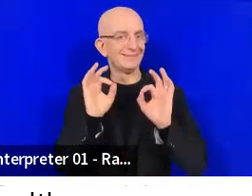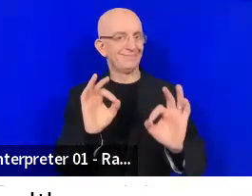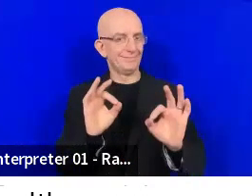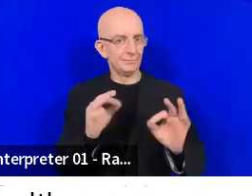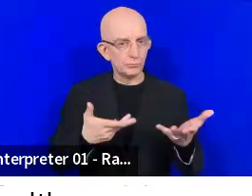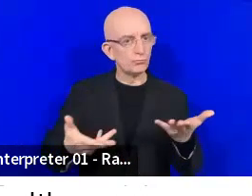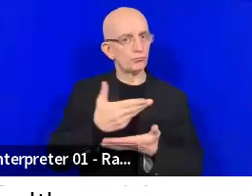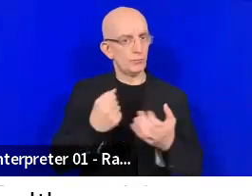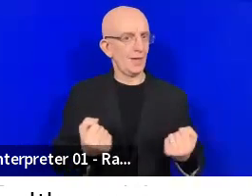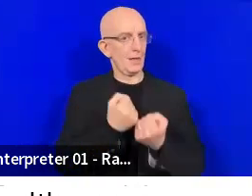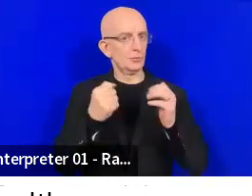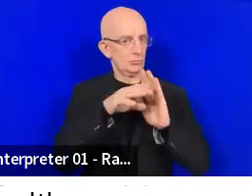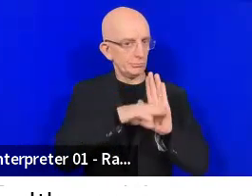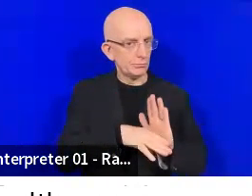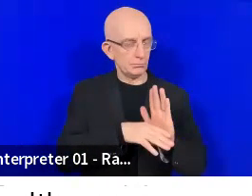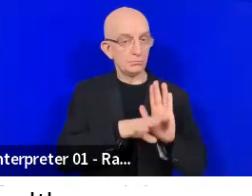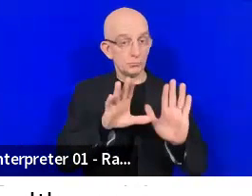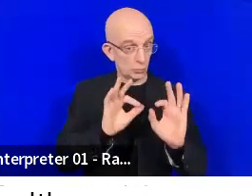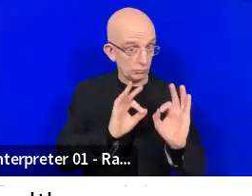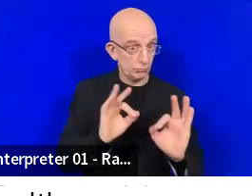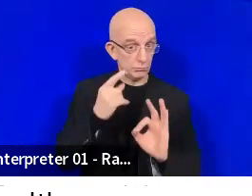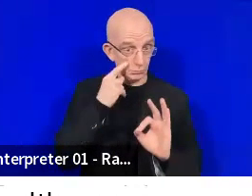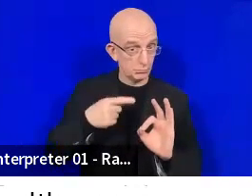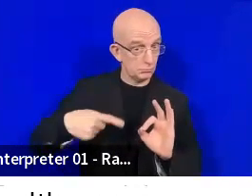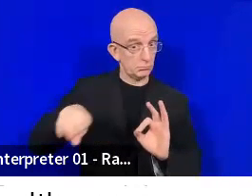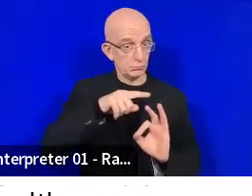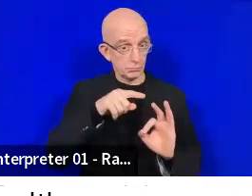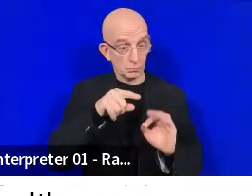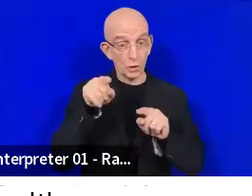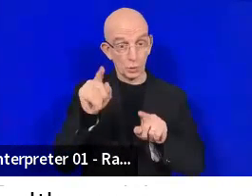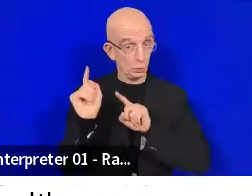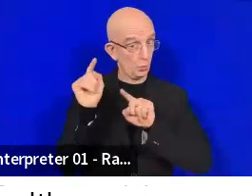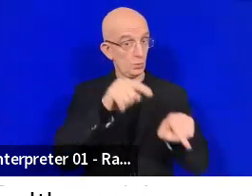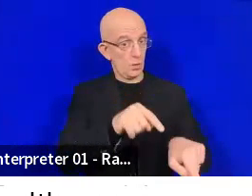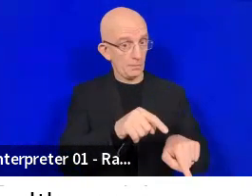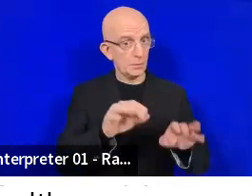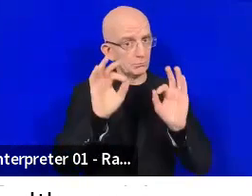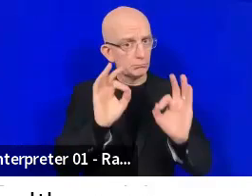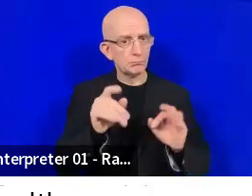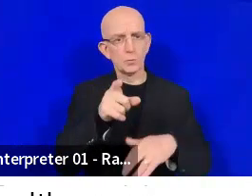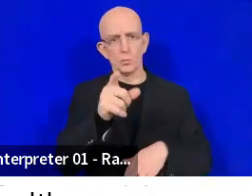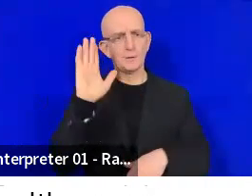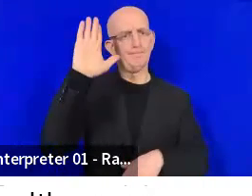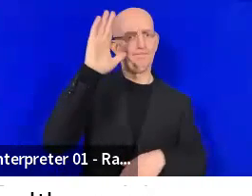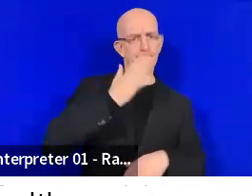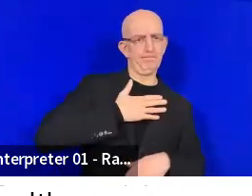you bring your issue specific asks as well and that you've aligned them very well.